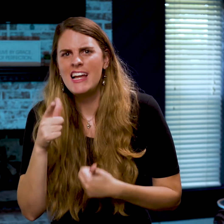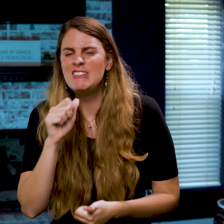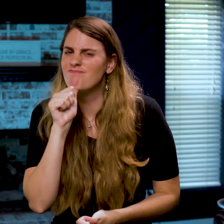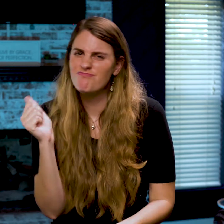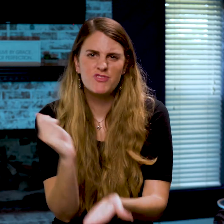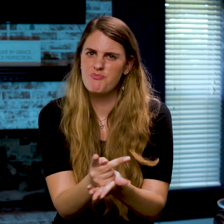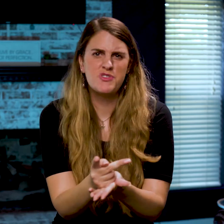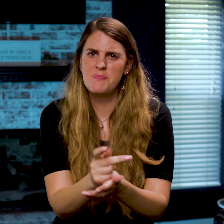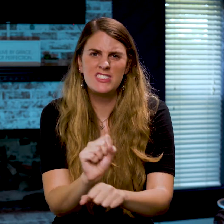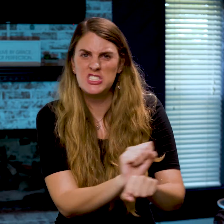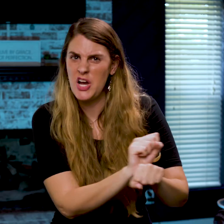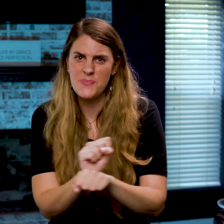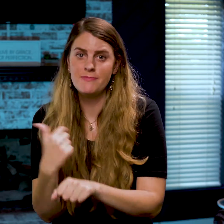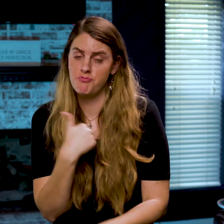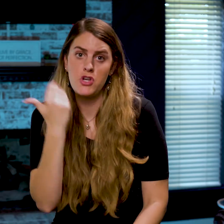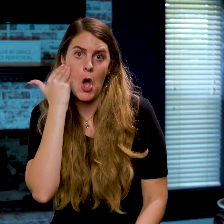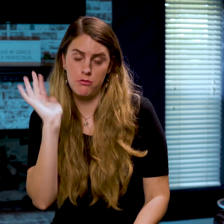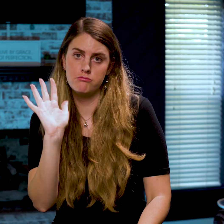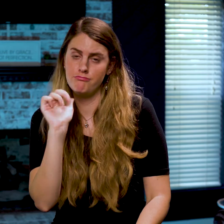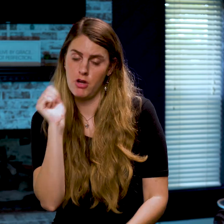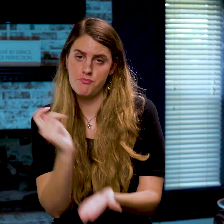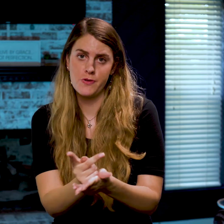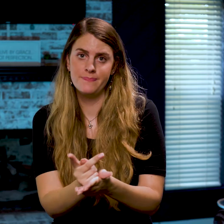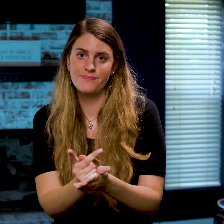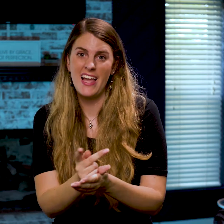He disapproves of slavery as we know it,